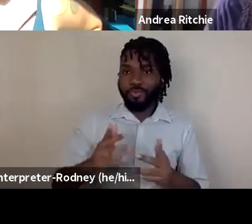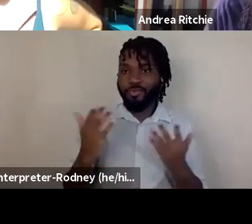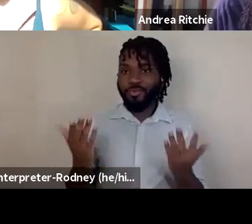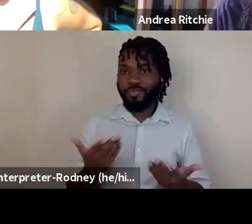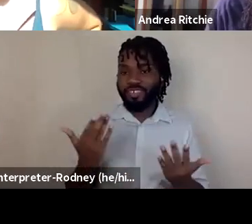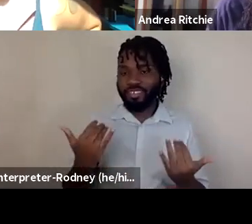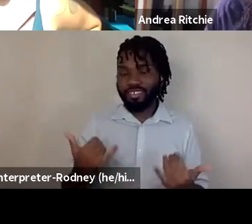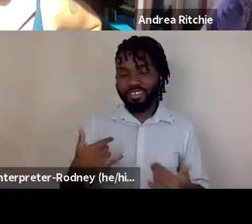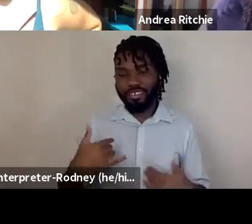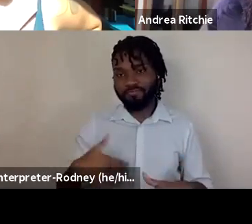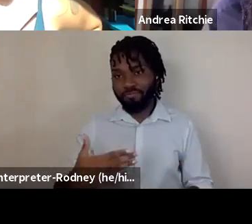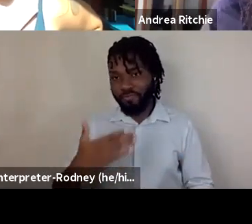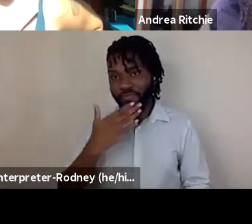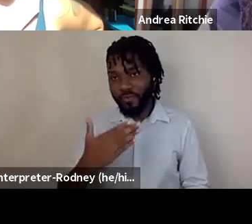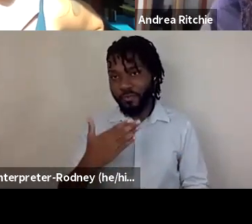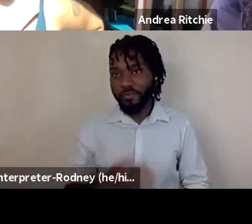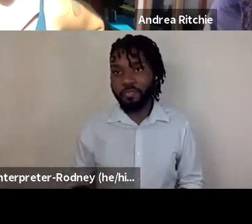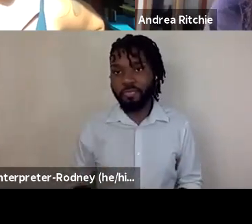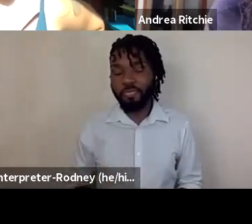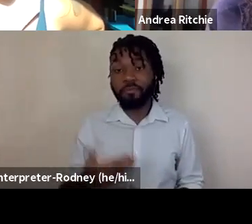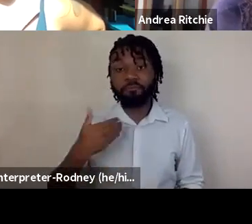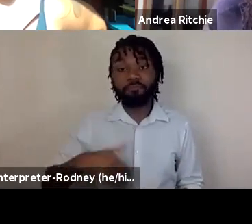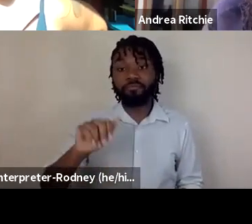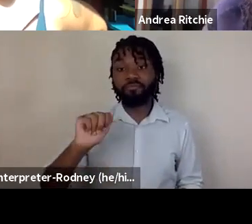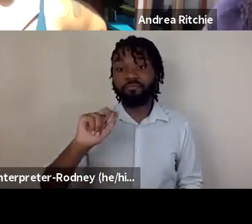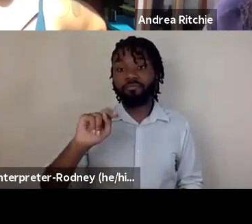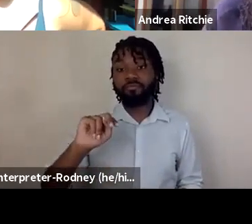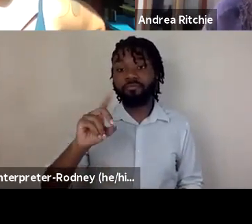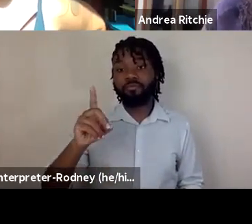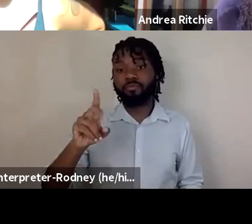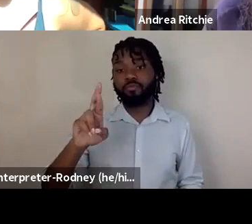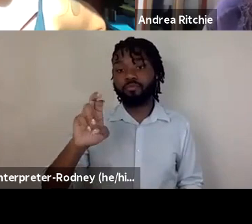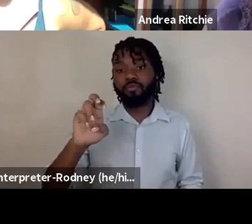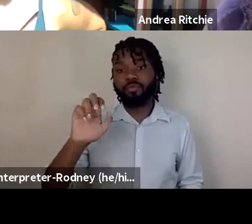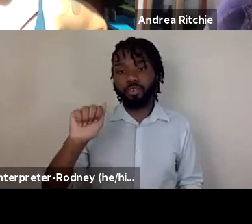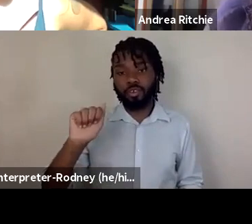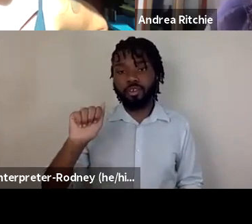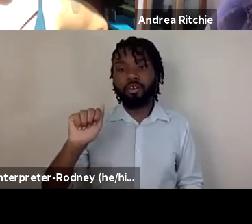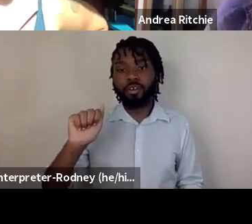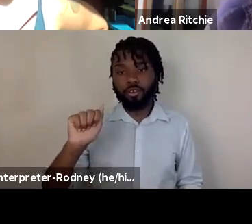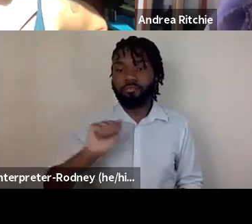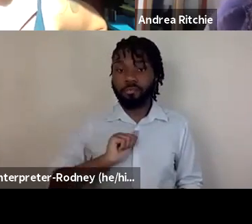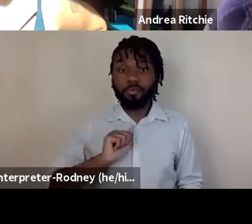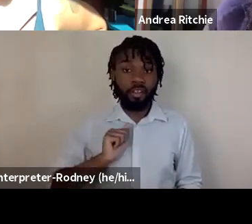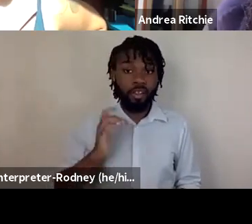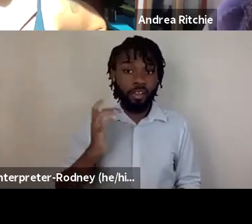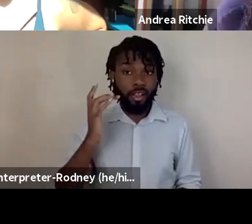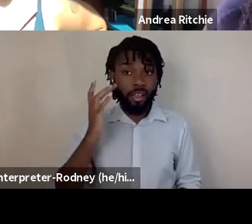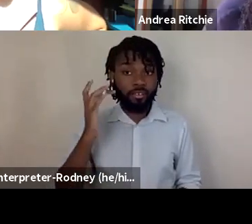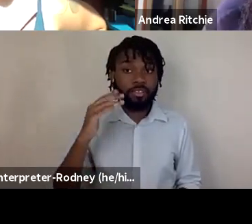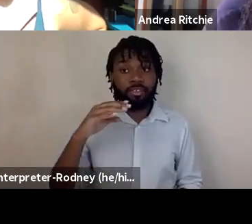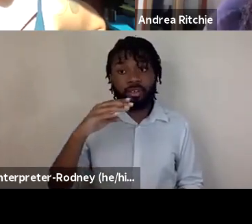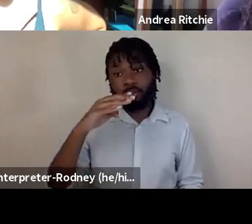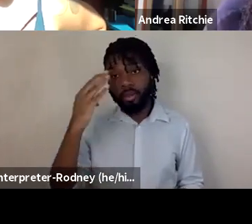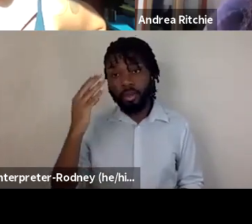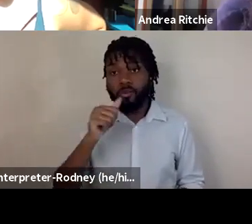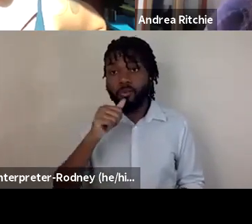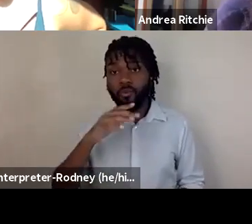I am Andrea, A-N-D-R-E-A. I am a light-skinned Black woman who sometimes,